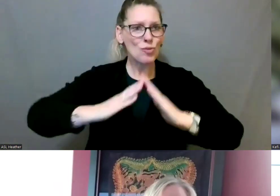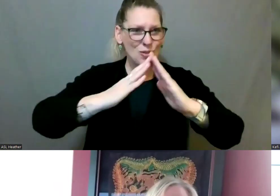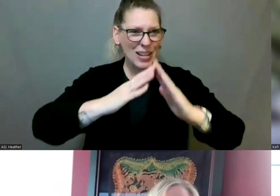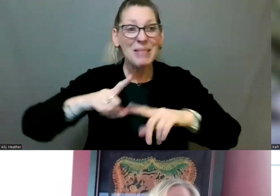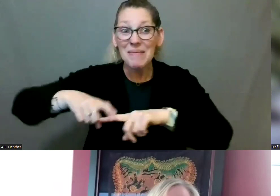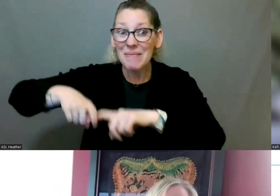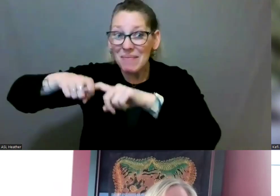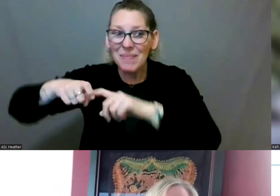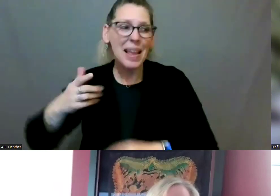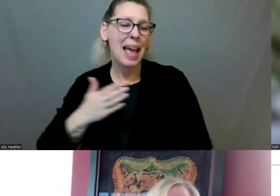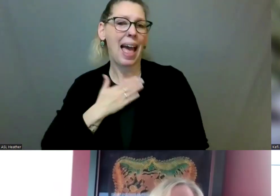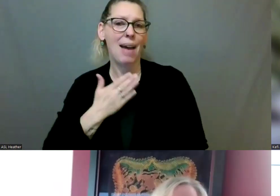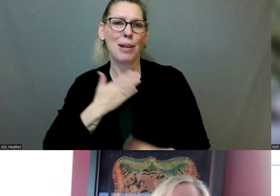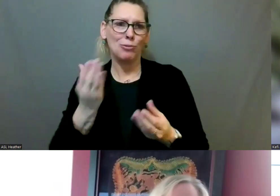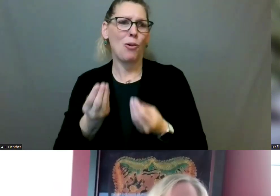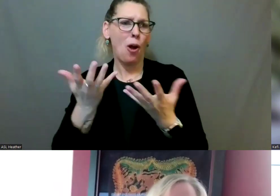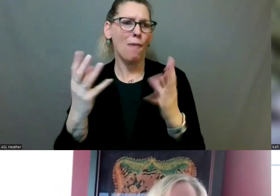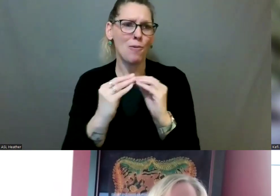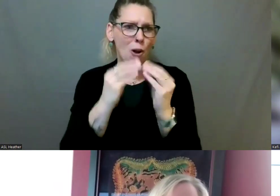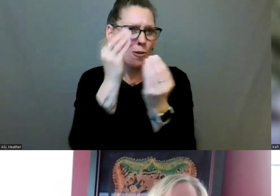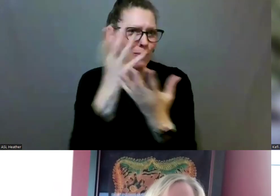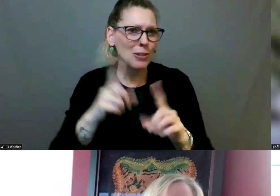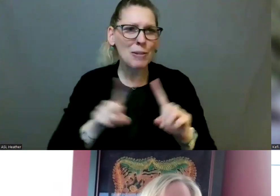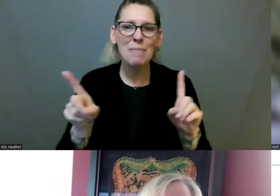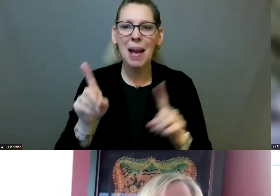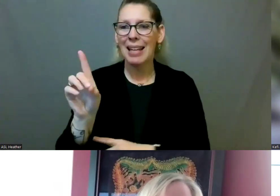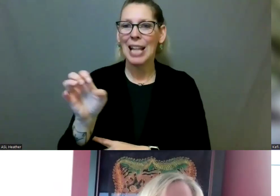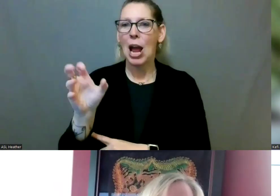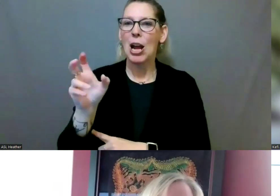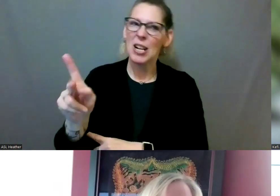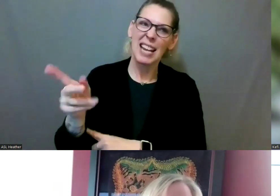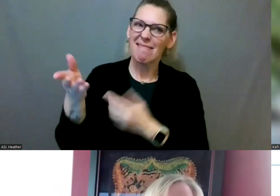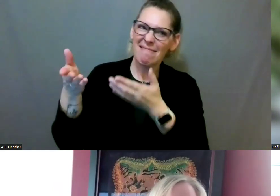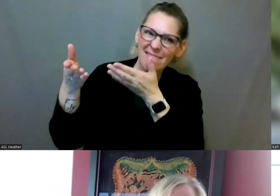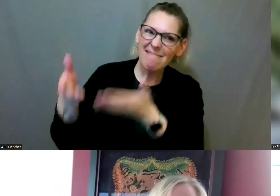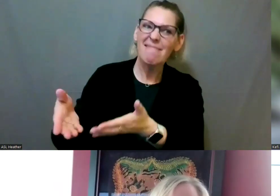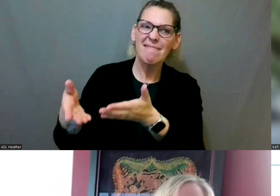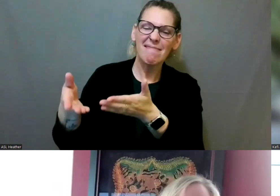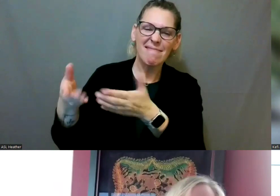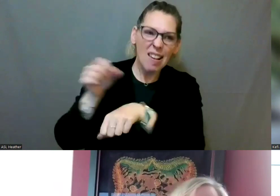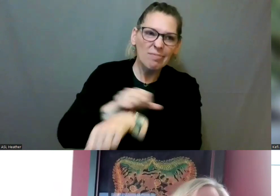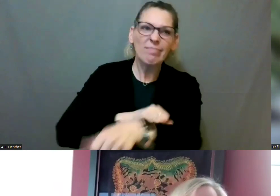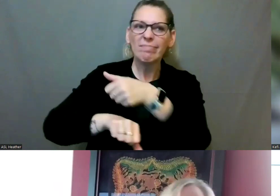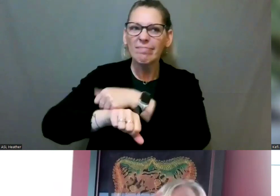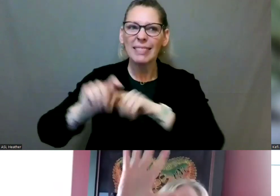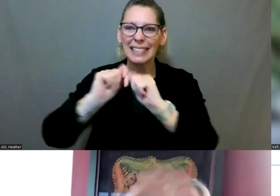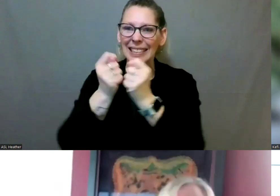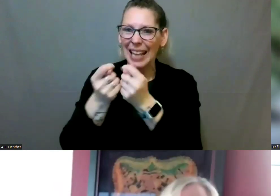happy to offer up others, but I know Derek is in the trenches and his team there who welcome